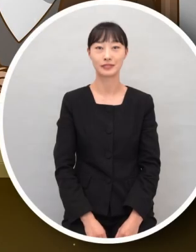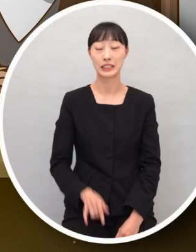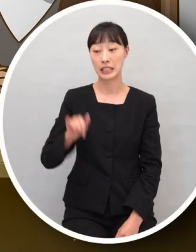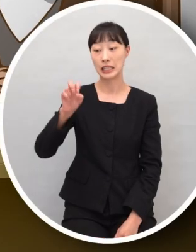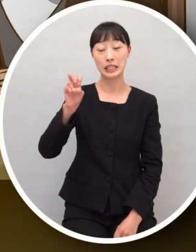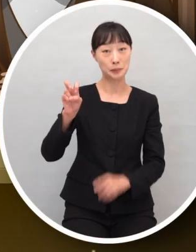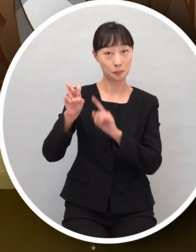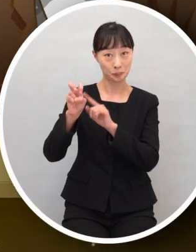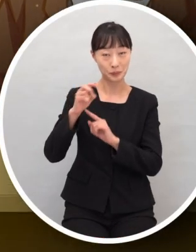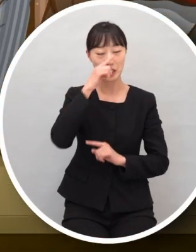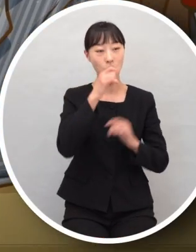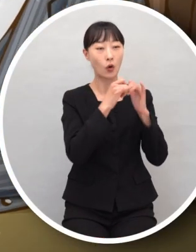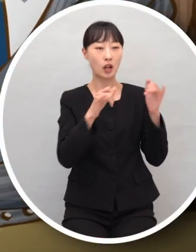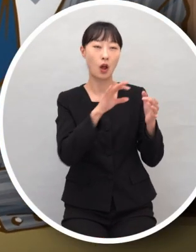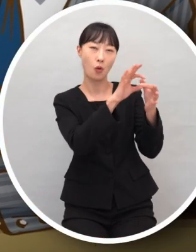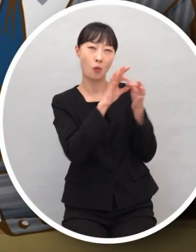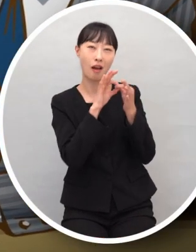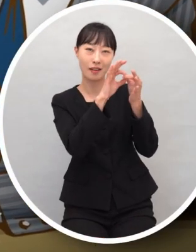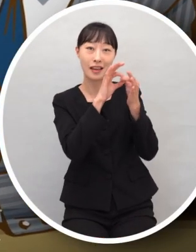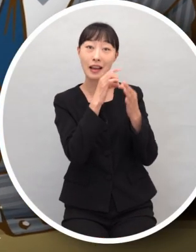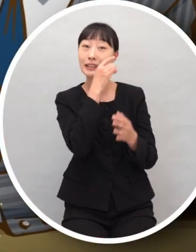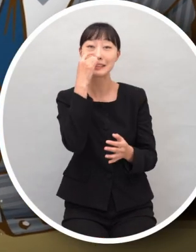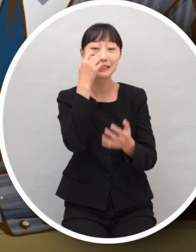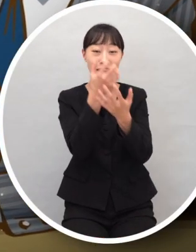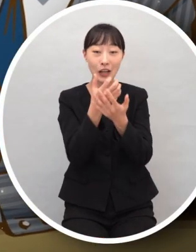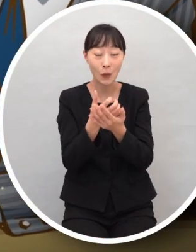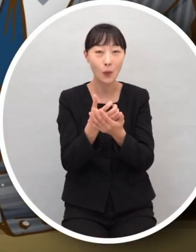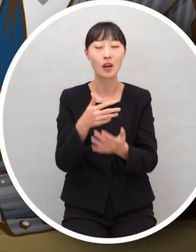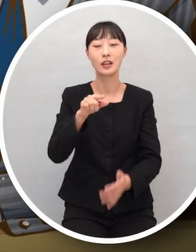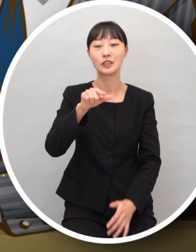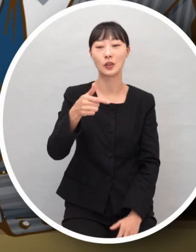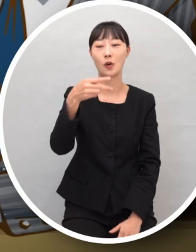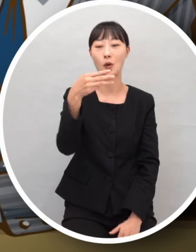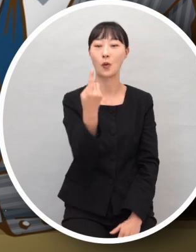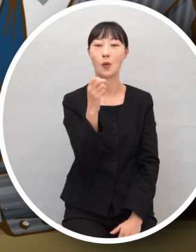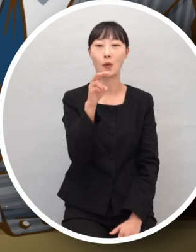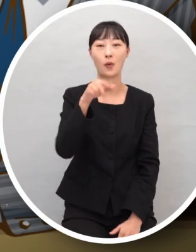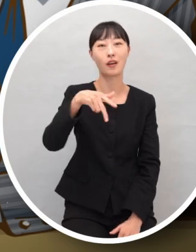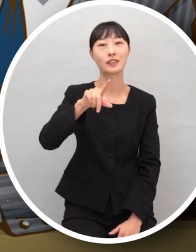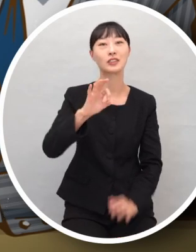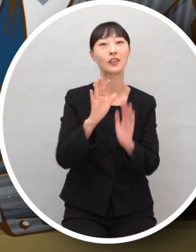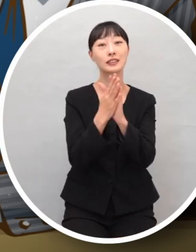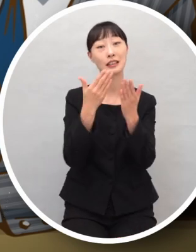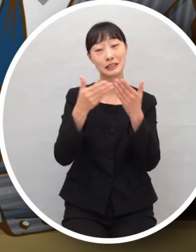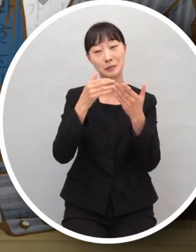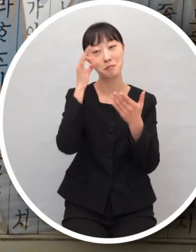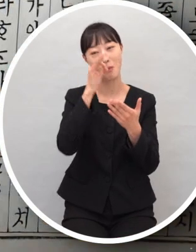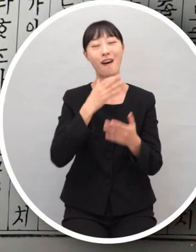Kim Jun-geun's close relationship with Westerners can be seen in the images from the Korean edition of The Pilgrim's Progress(천로역정).